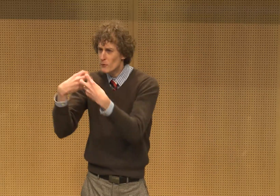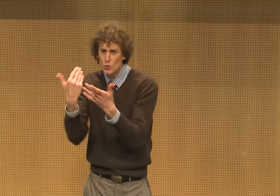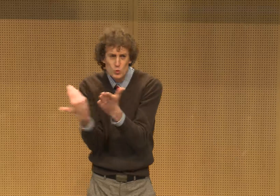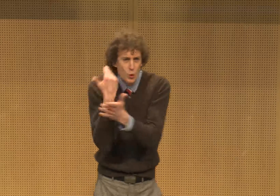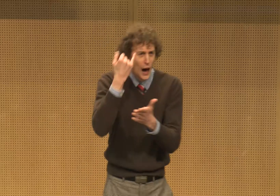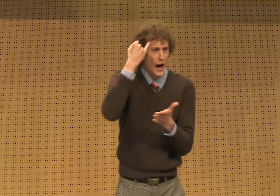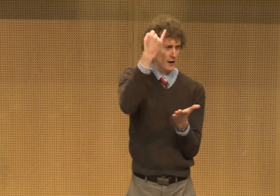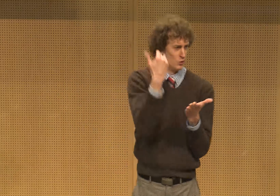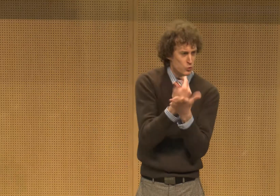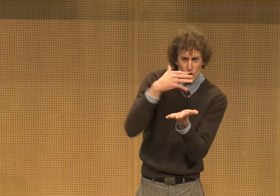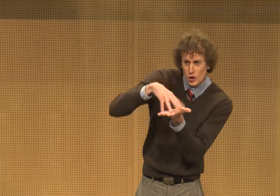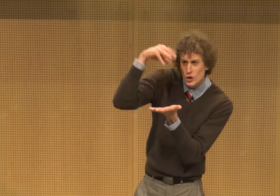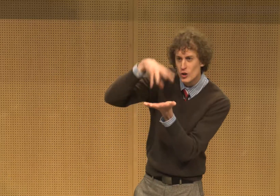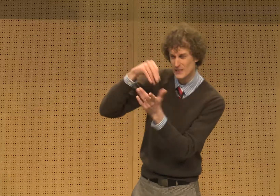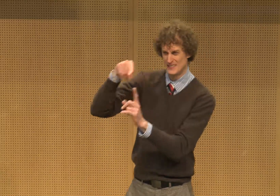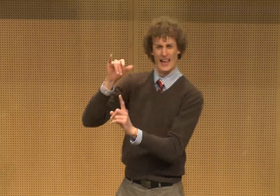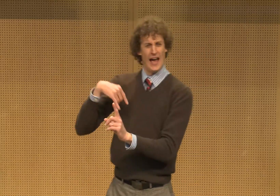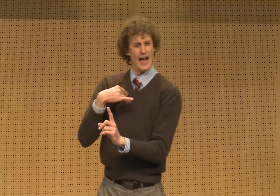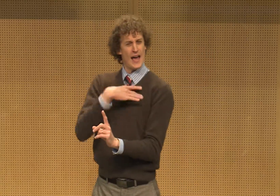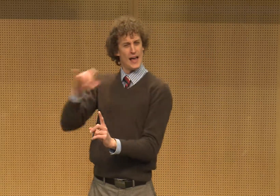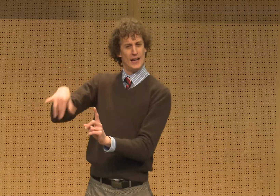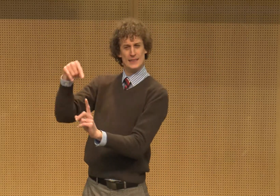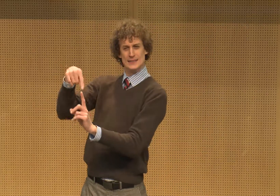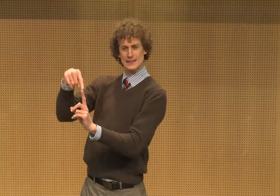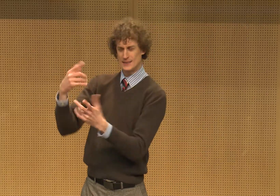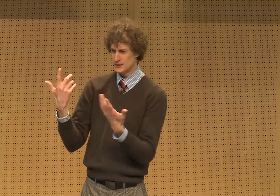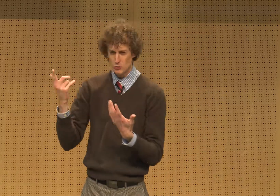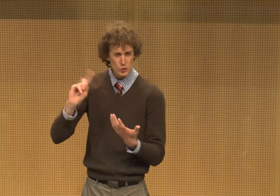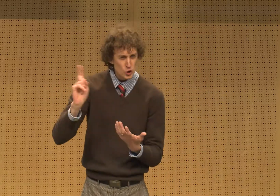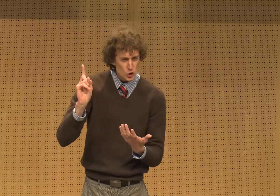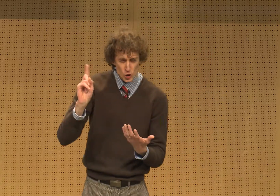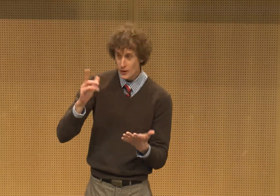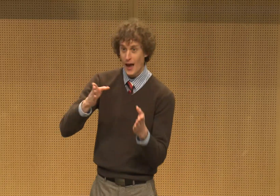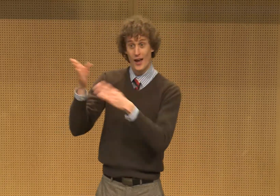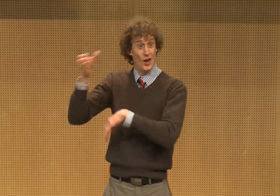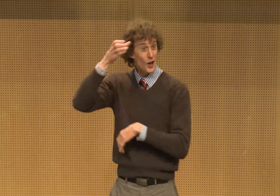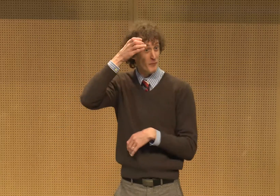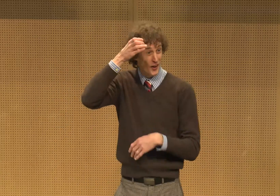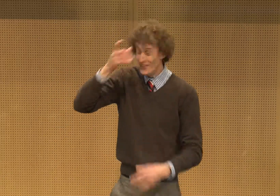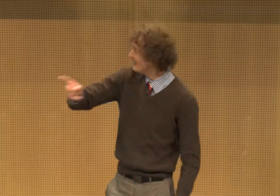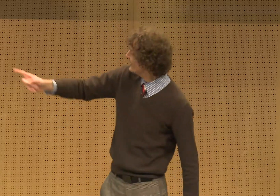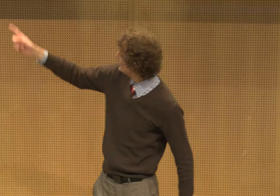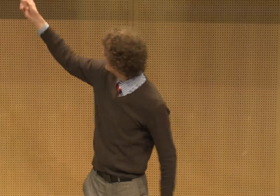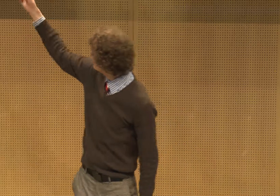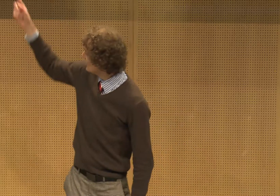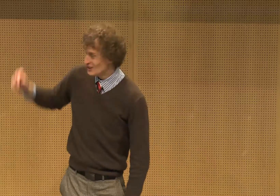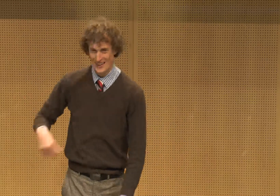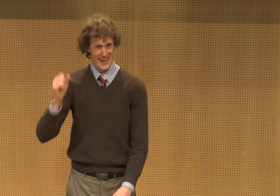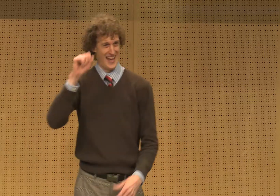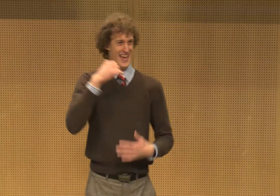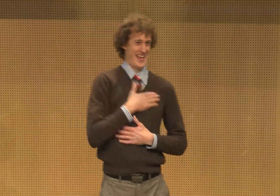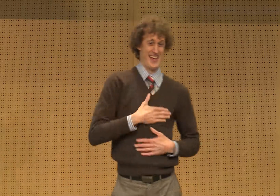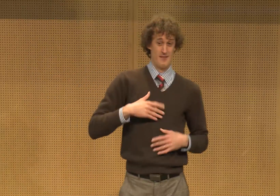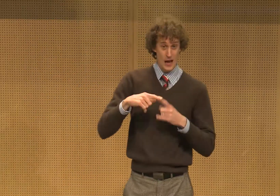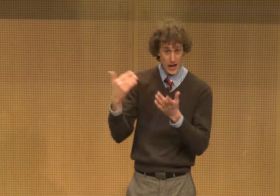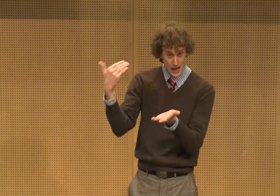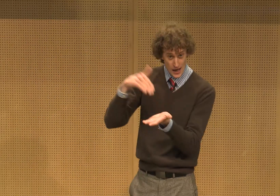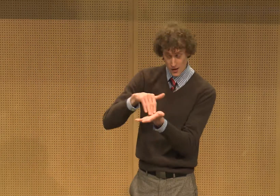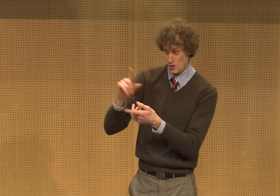I needed to have some new, dynamic work. And so then I thought, "Computers!"